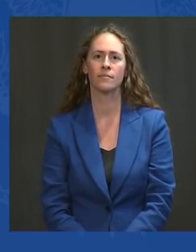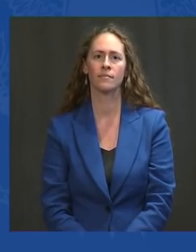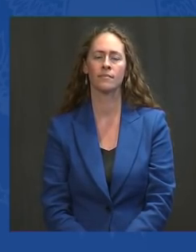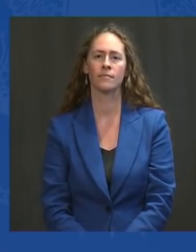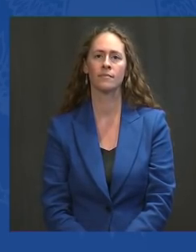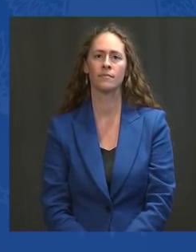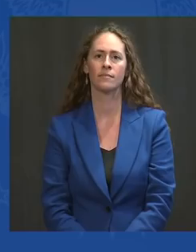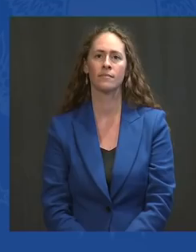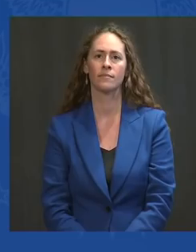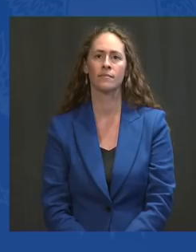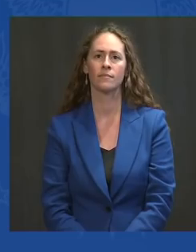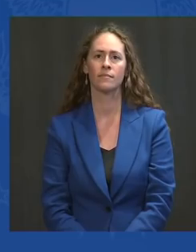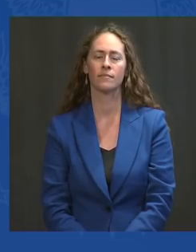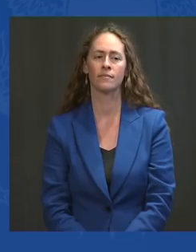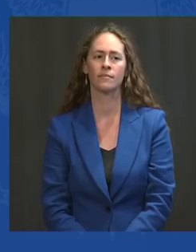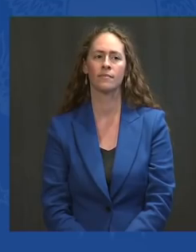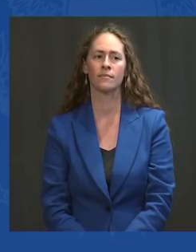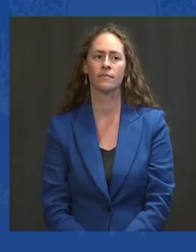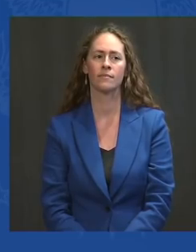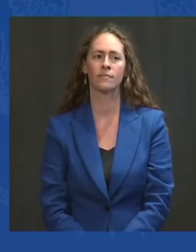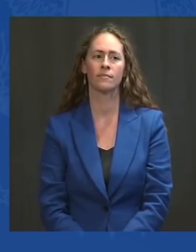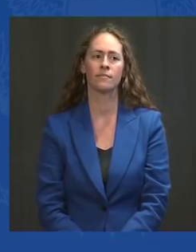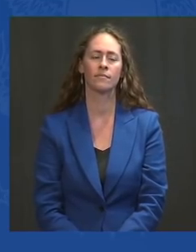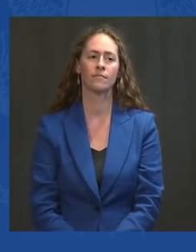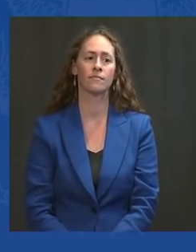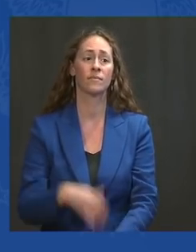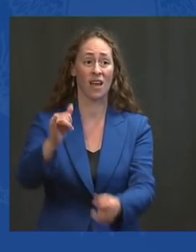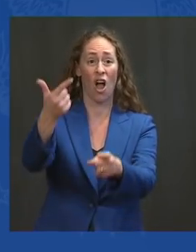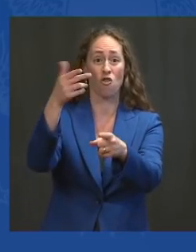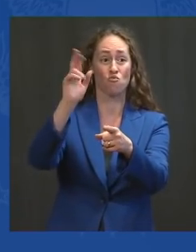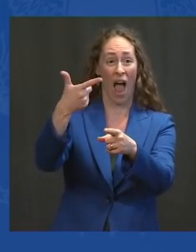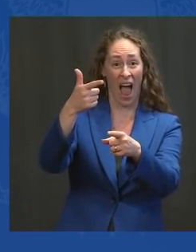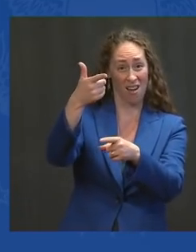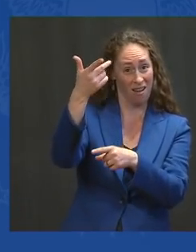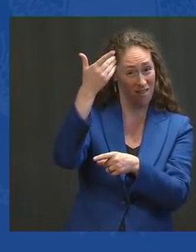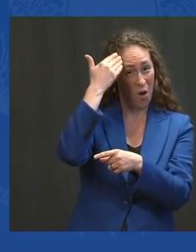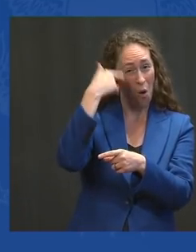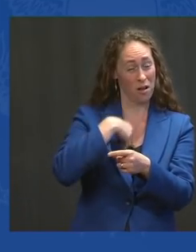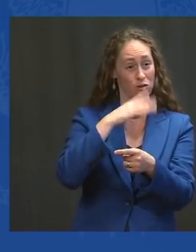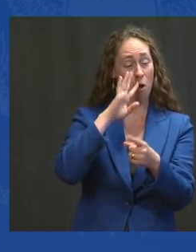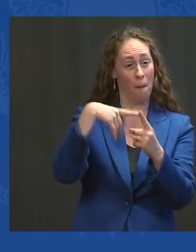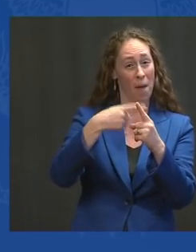and Dwight knows what I'm talking about, for real. You know, the world is wondering,